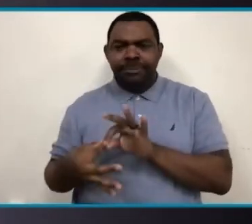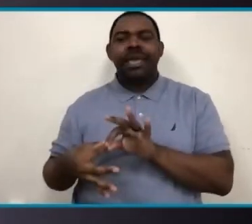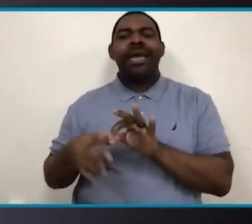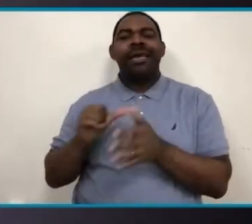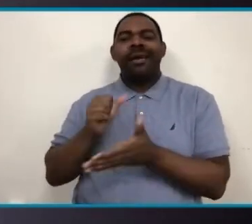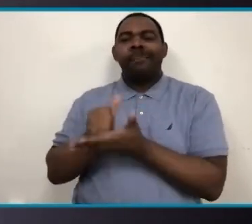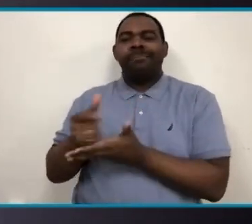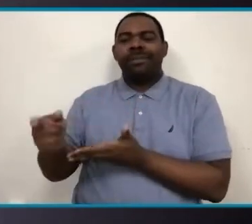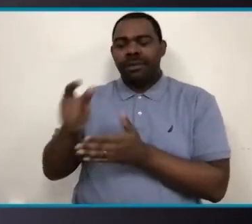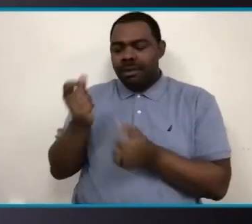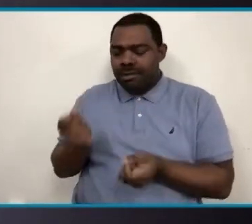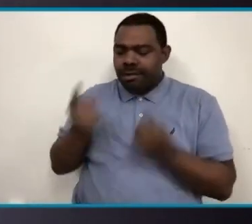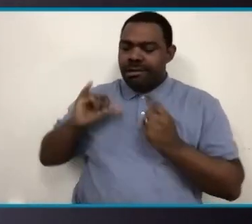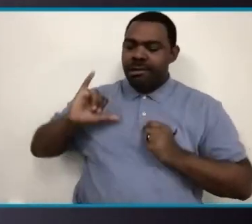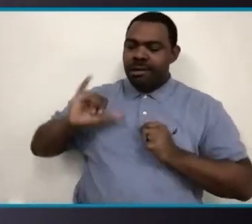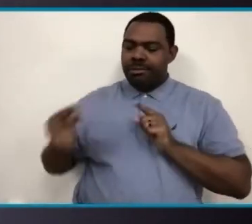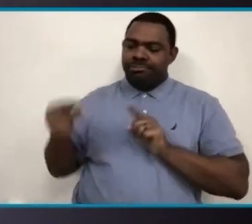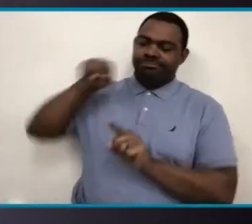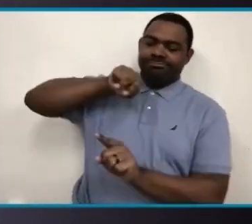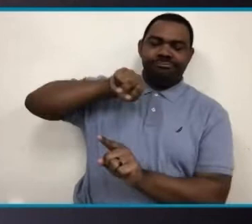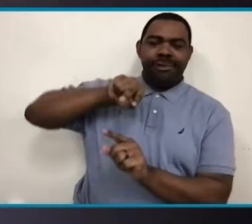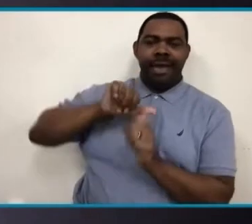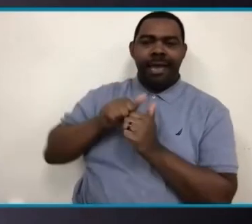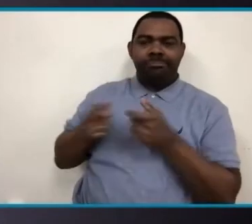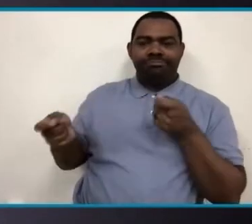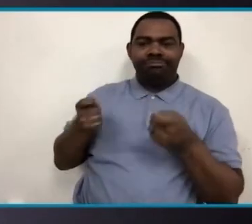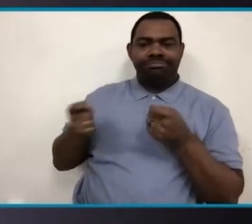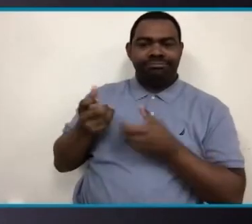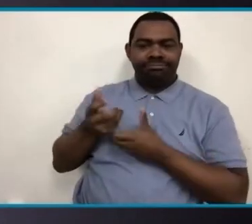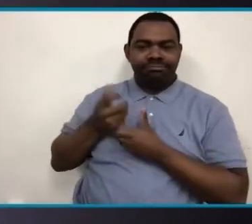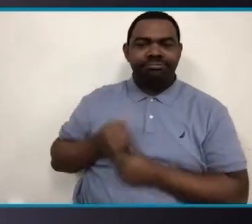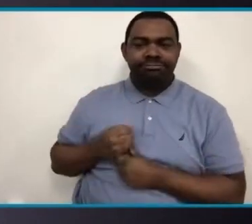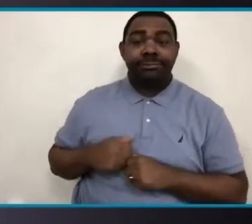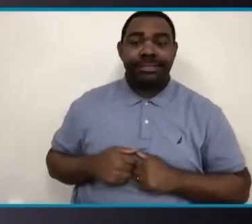So that's a little bit about the study itself, but to the question of the team forming ...